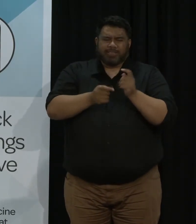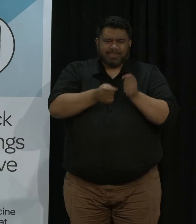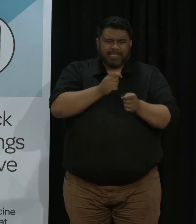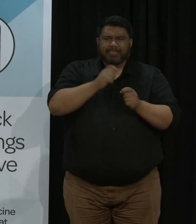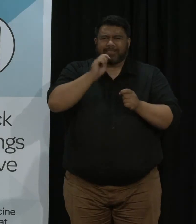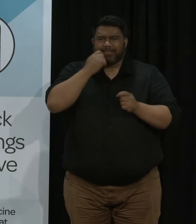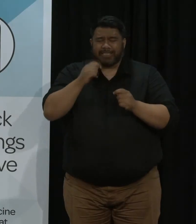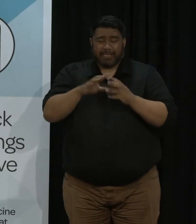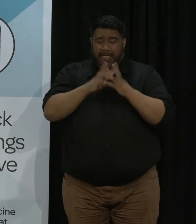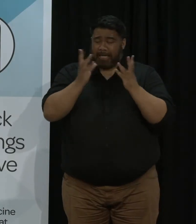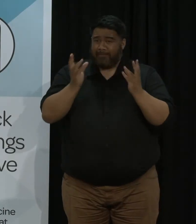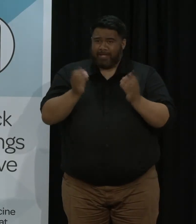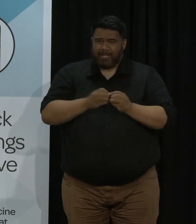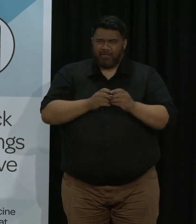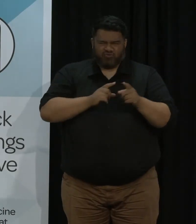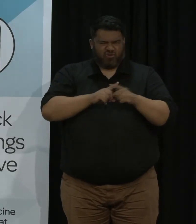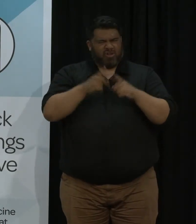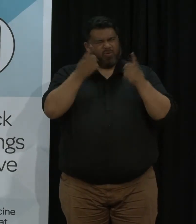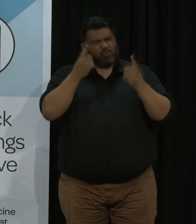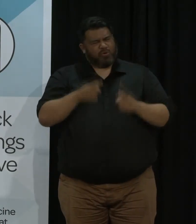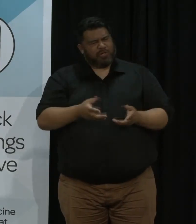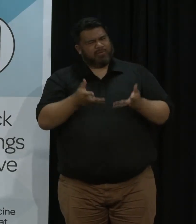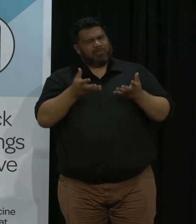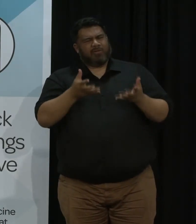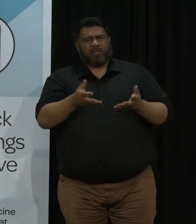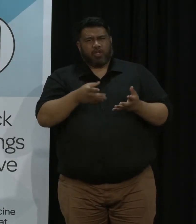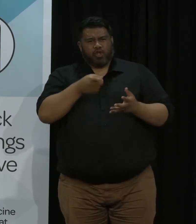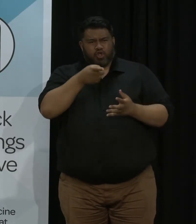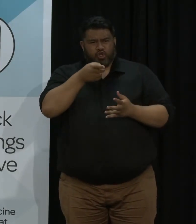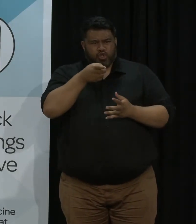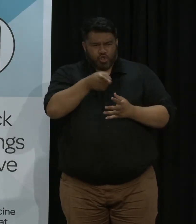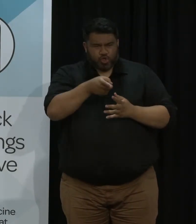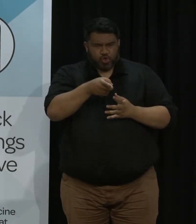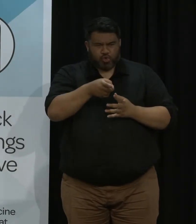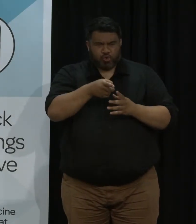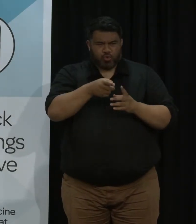You will recall there was one poor MIQ worker who was tested